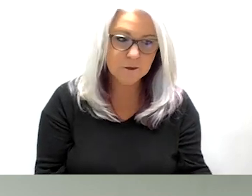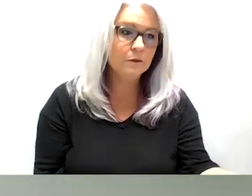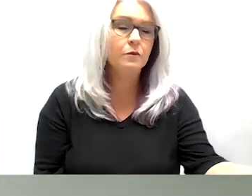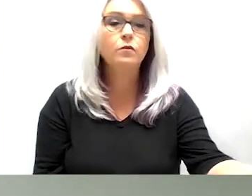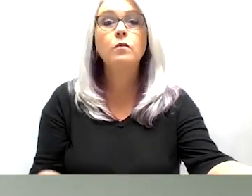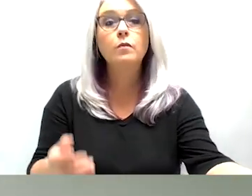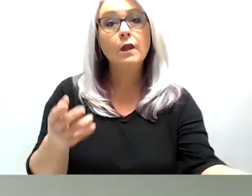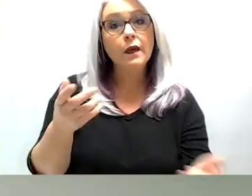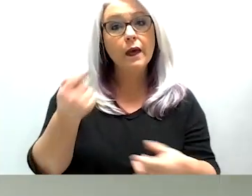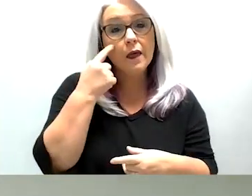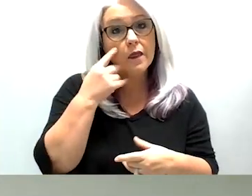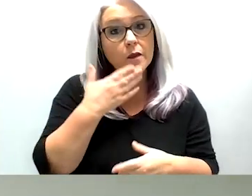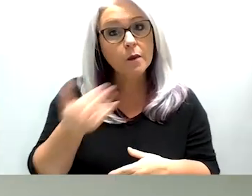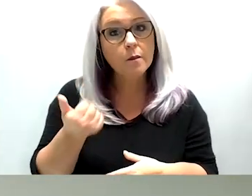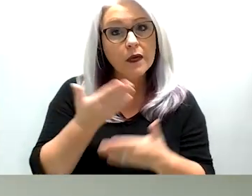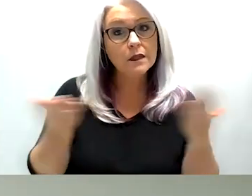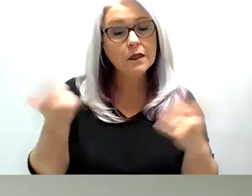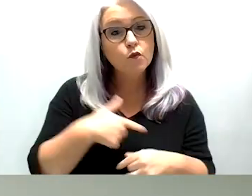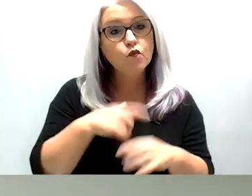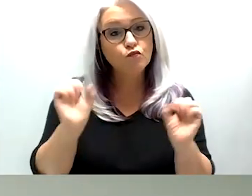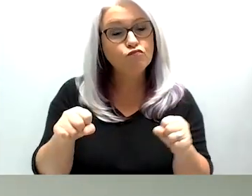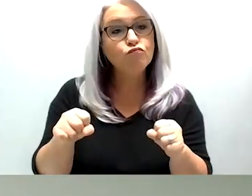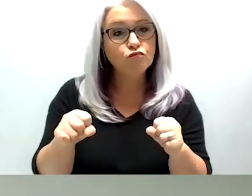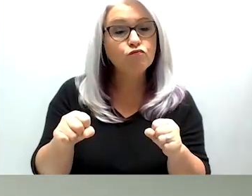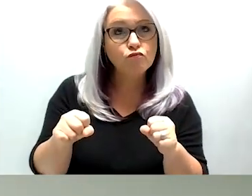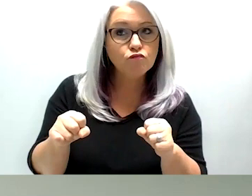LISA McCORKELL: The testing you can do, so there is some like cognitive testing that